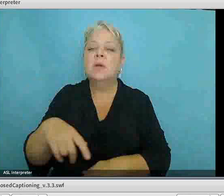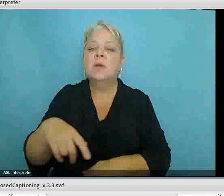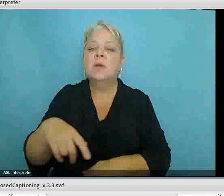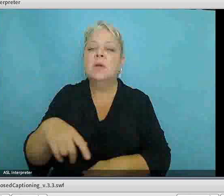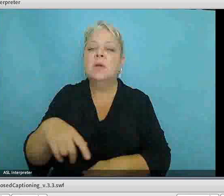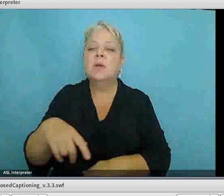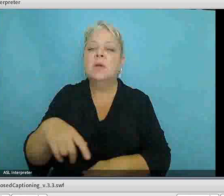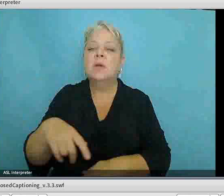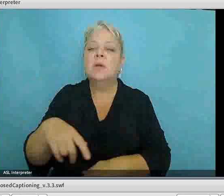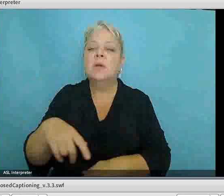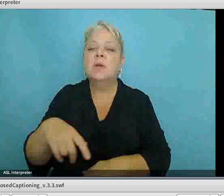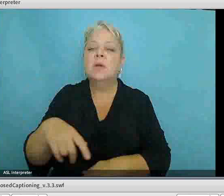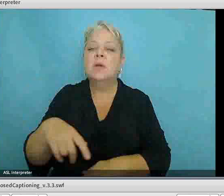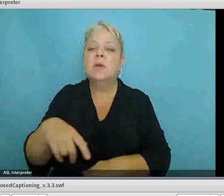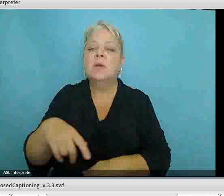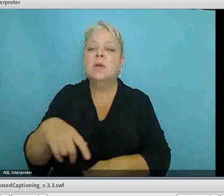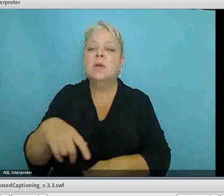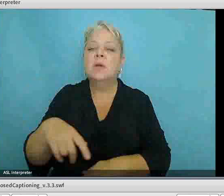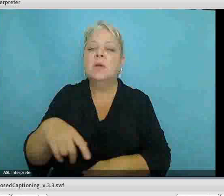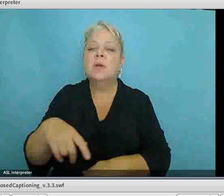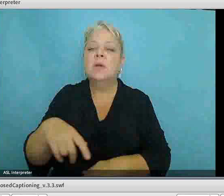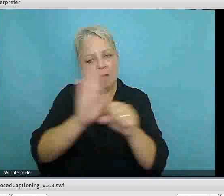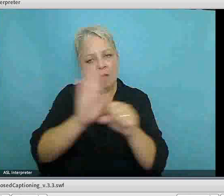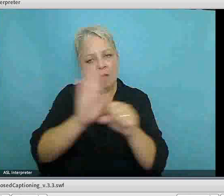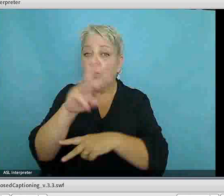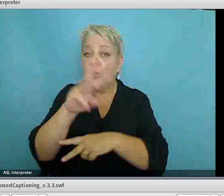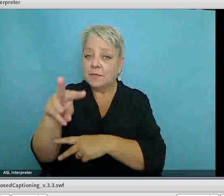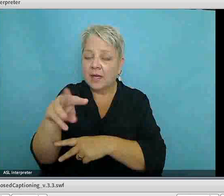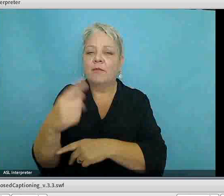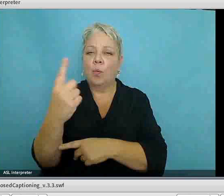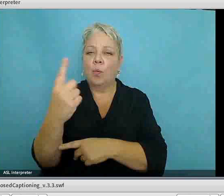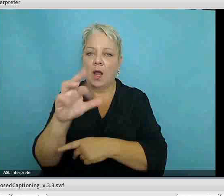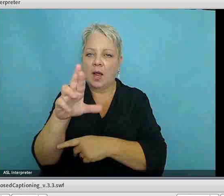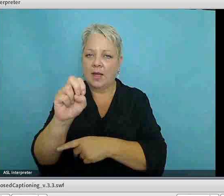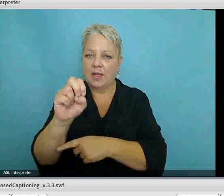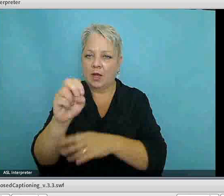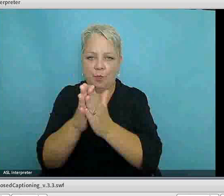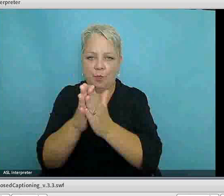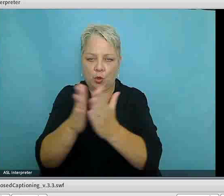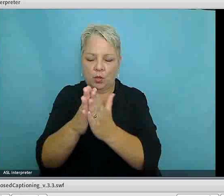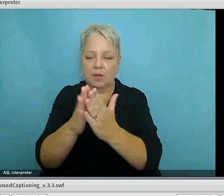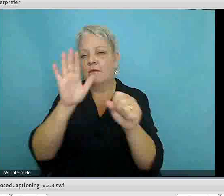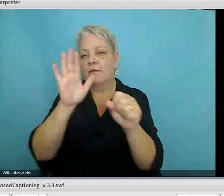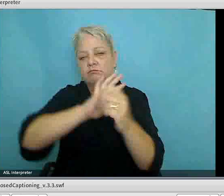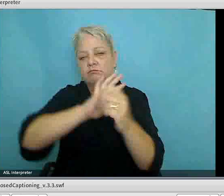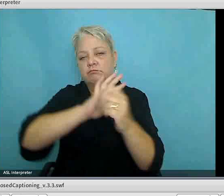We sent that -- we sent that list to all of the -- it's included in the mailing that we